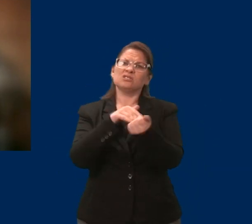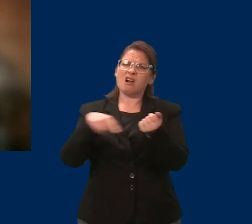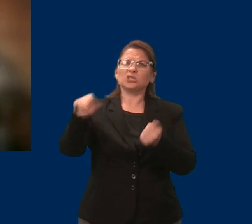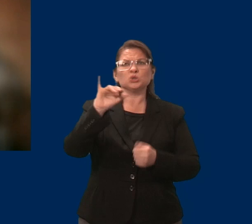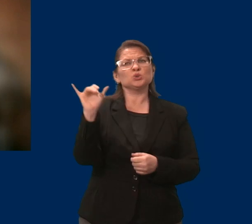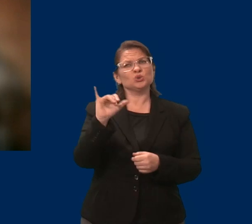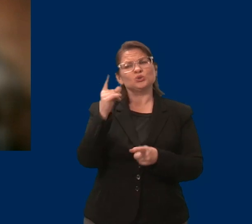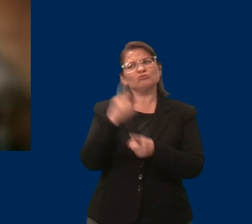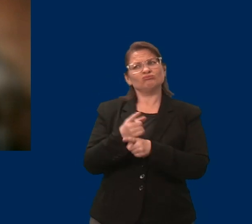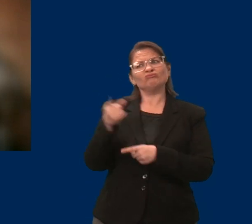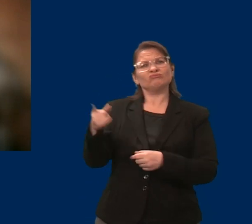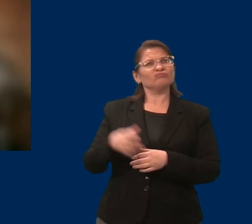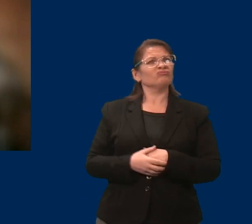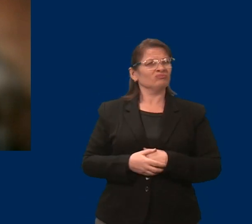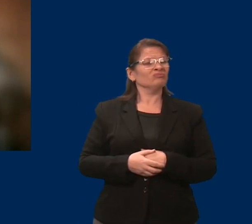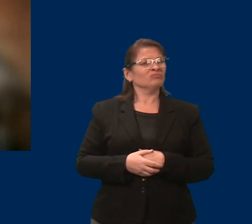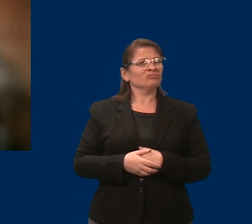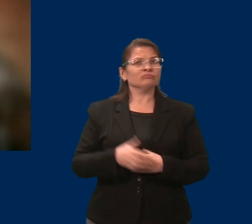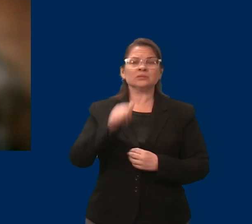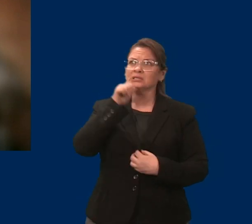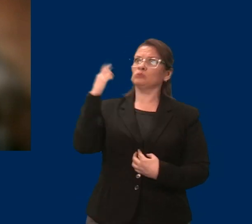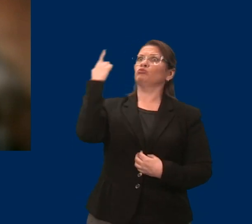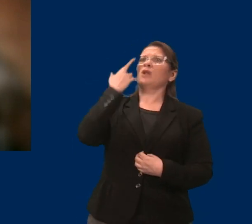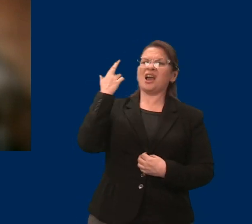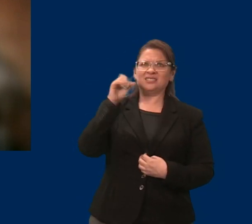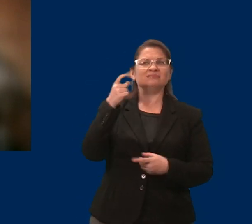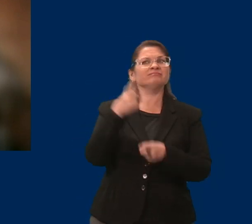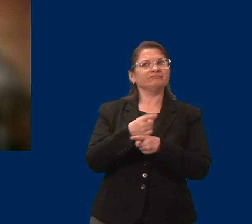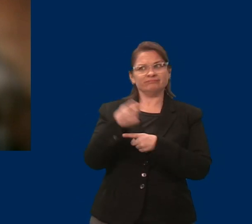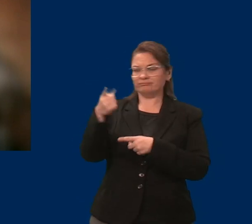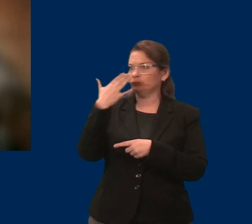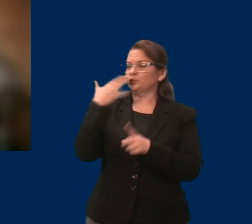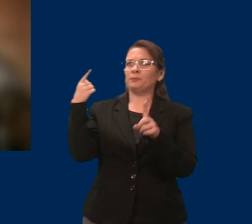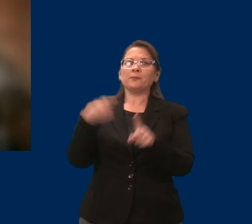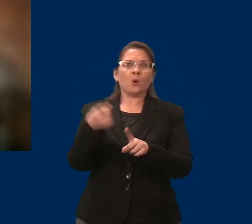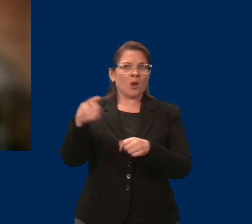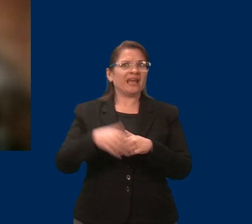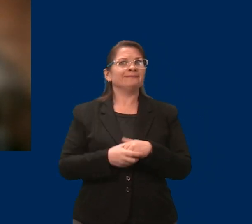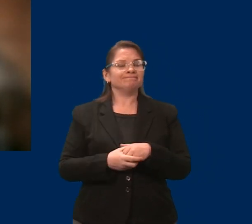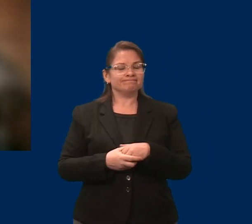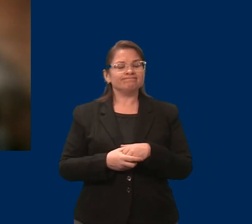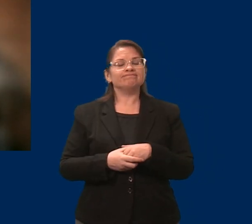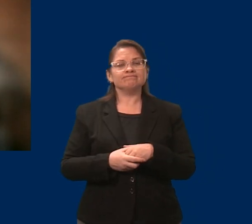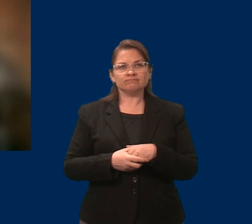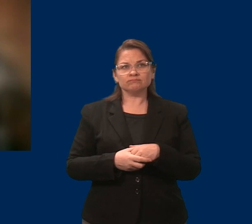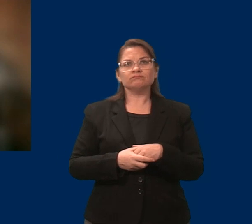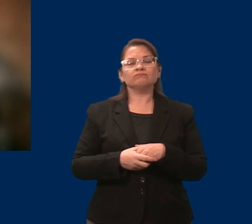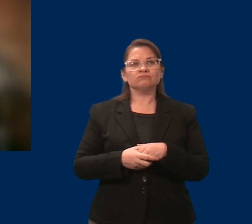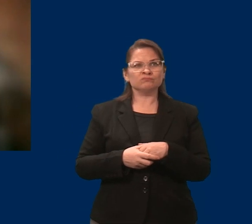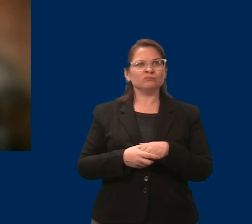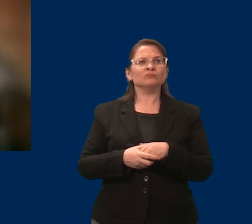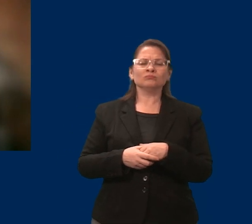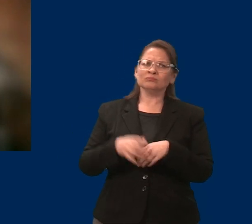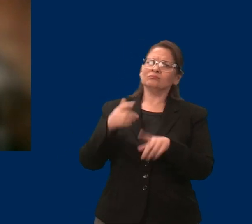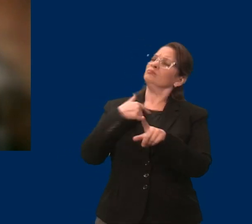say from your pediatrician. And it also sounds like, you know, as I hear what you're saying, and as I engage with families